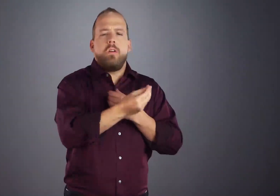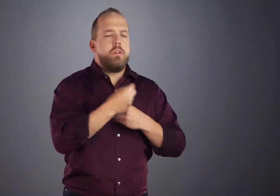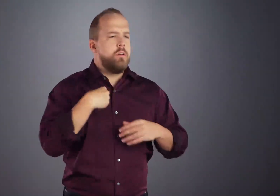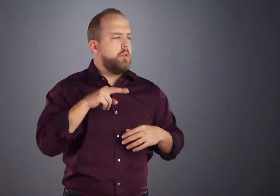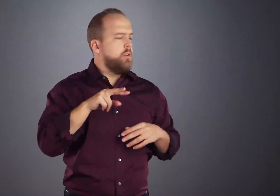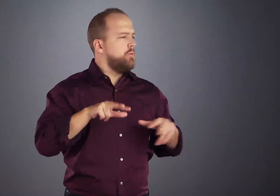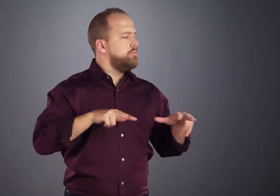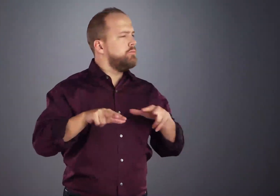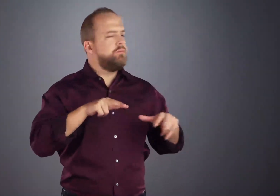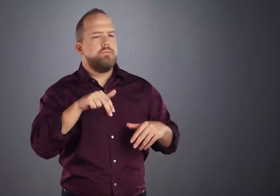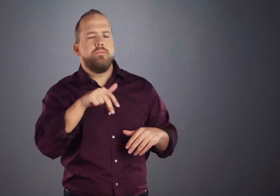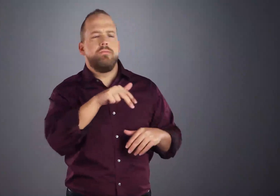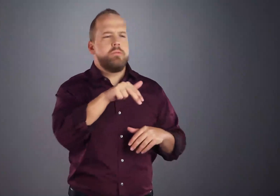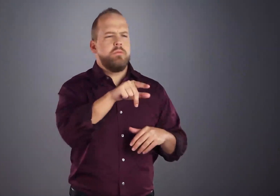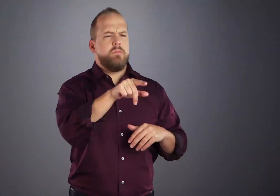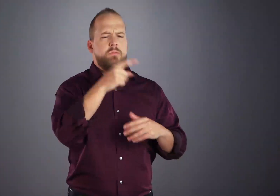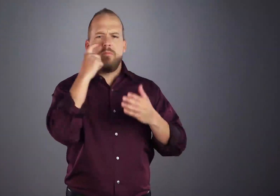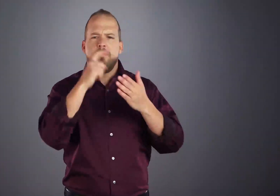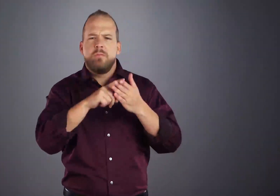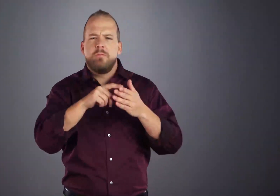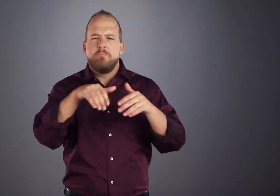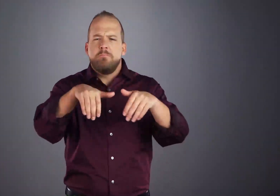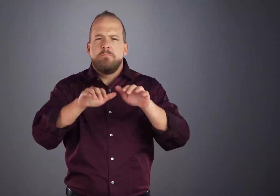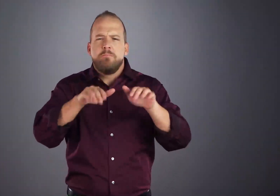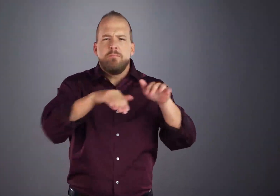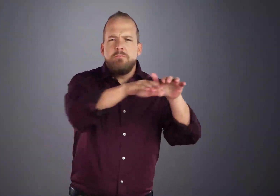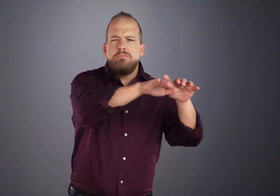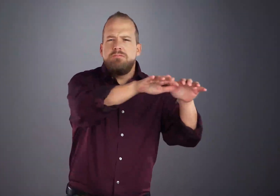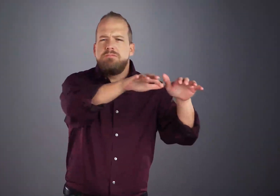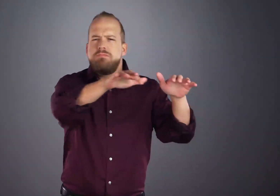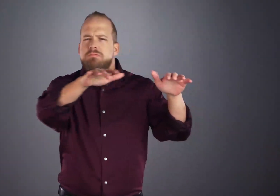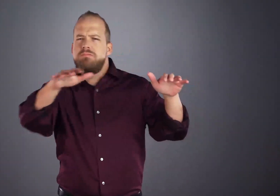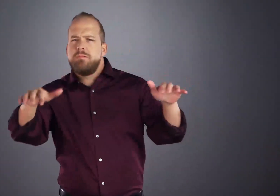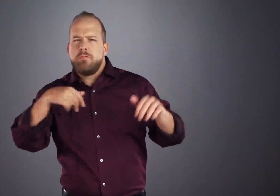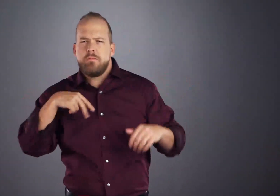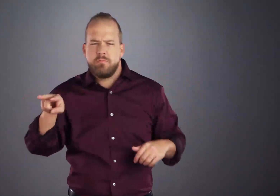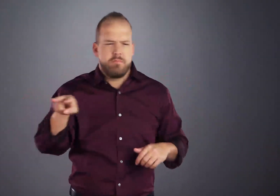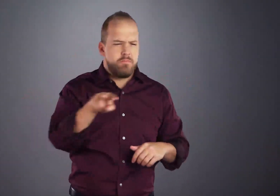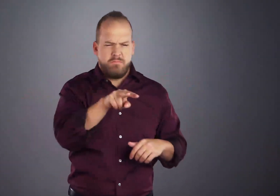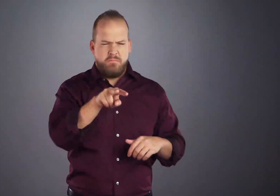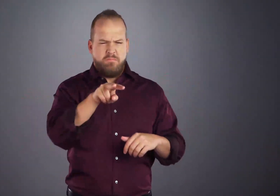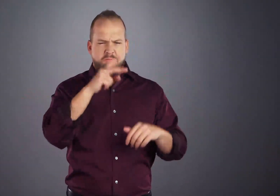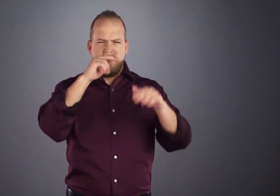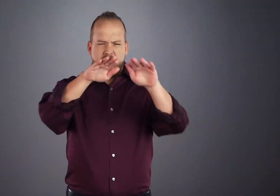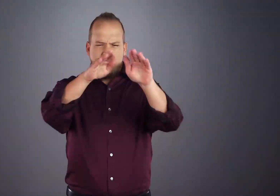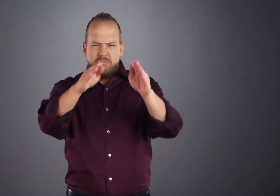My attention was caught by a doggerel on an old tombstone: